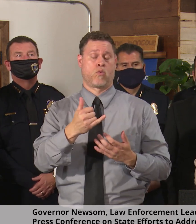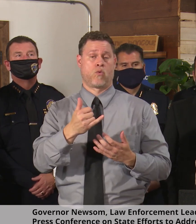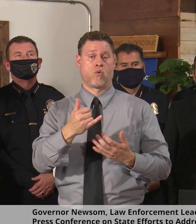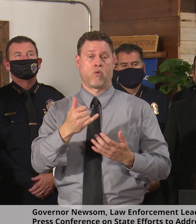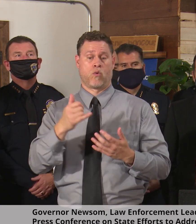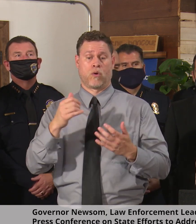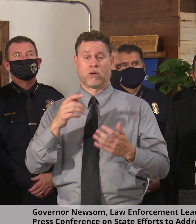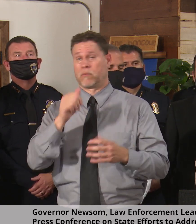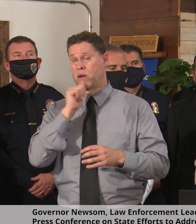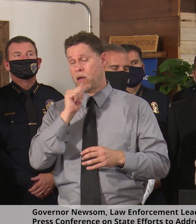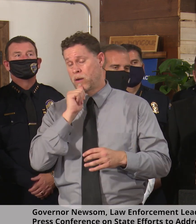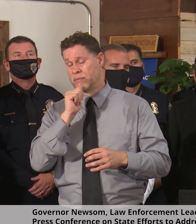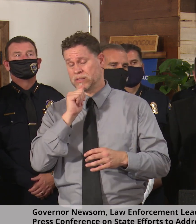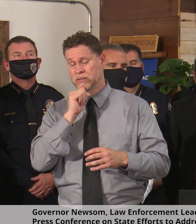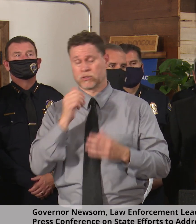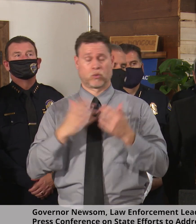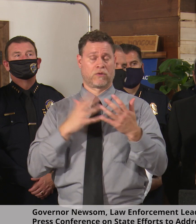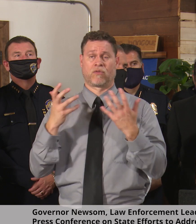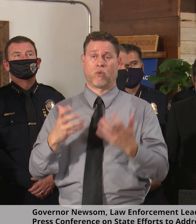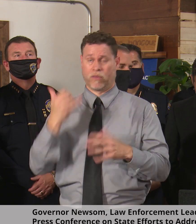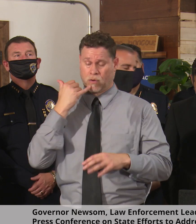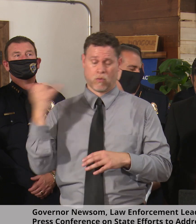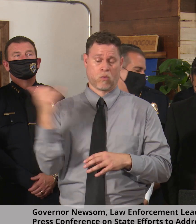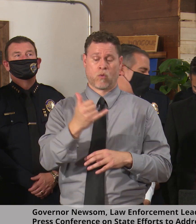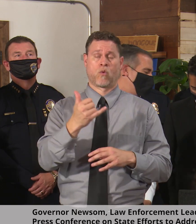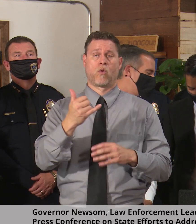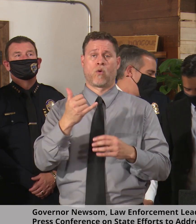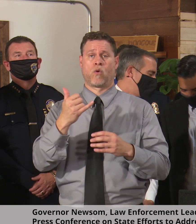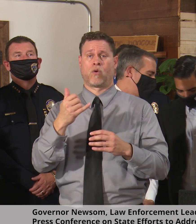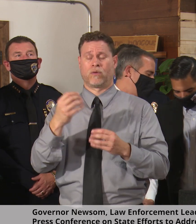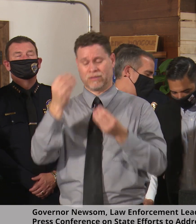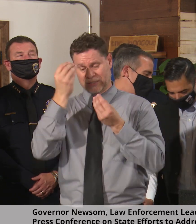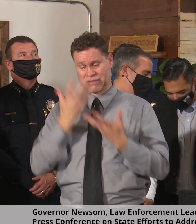be anonymous. They can do whatever they want but they can call in to give us valuable information